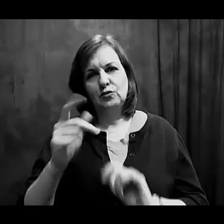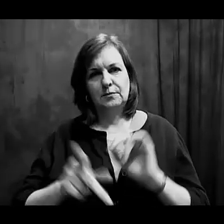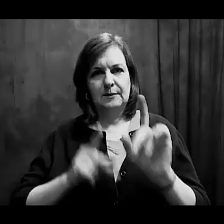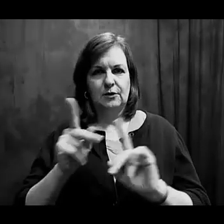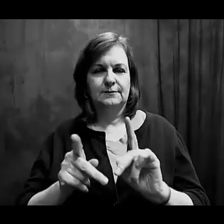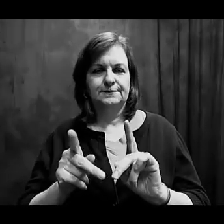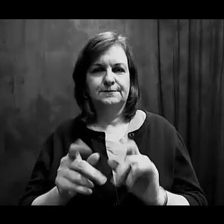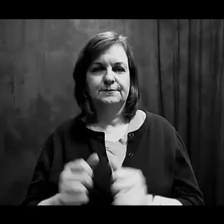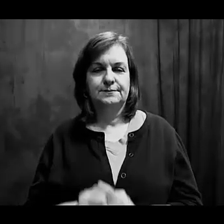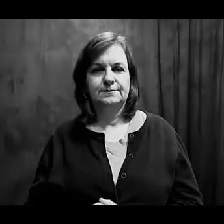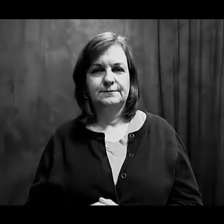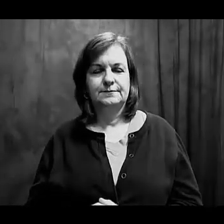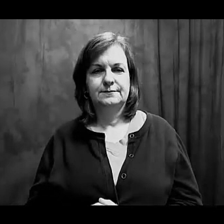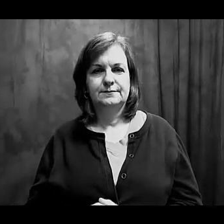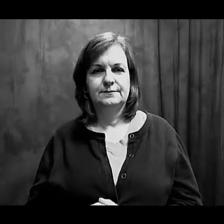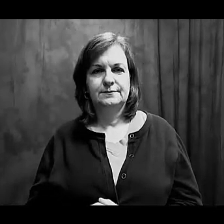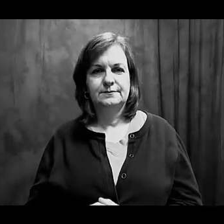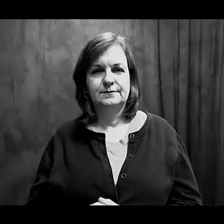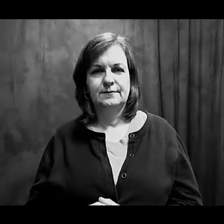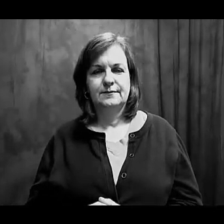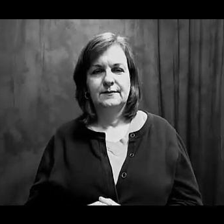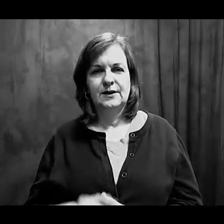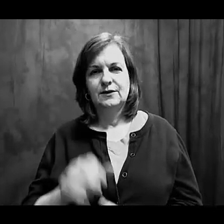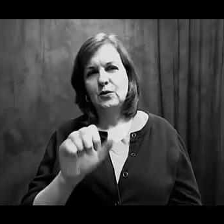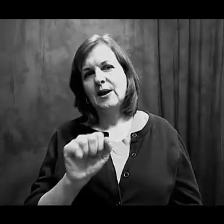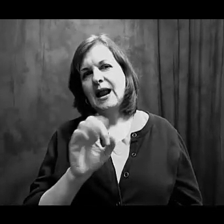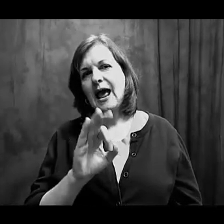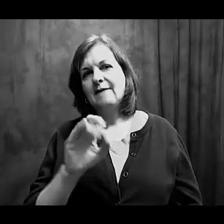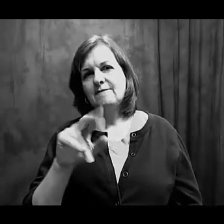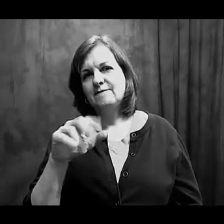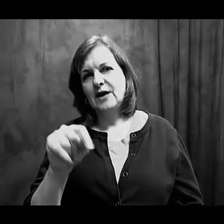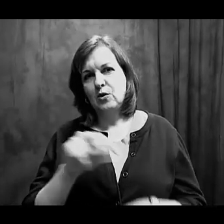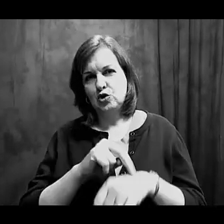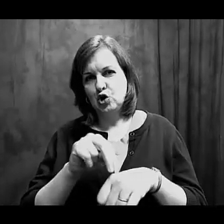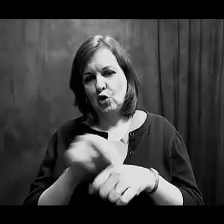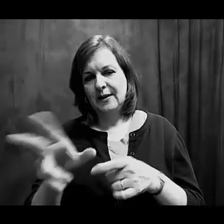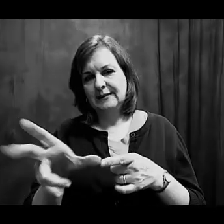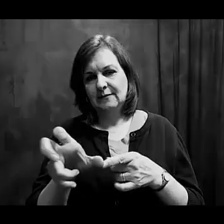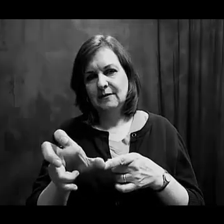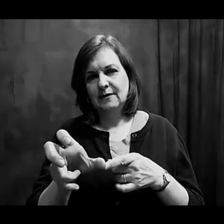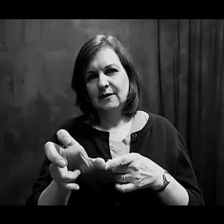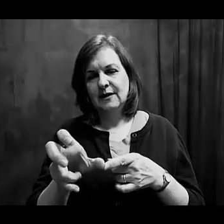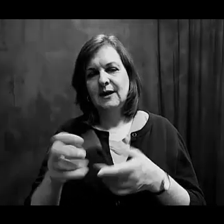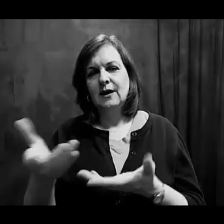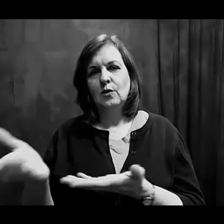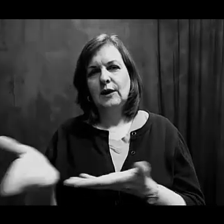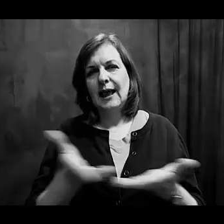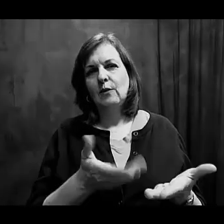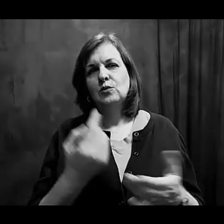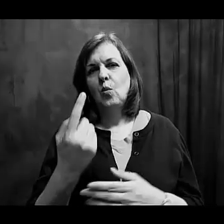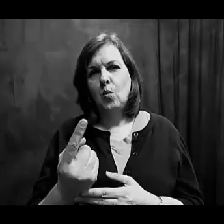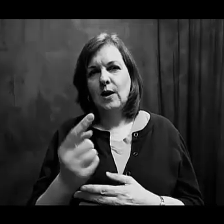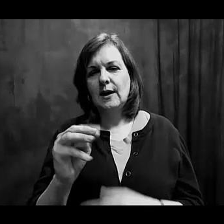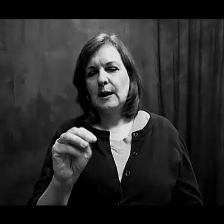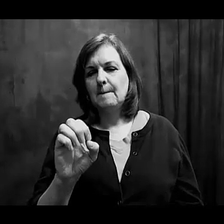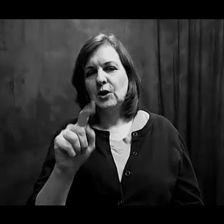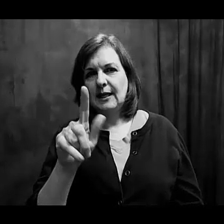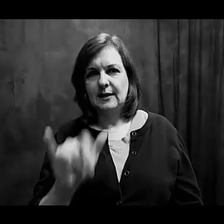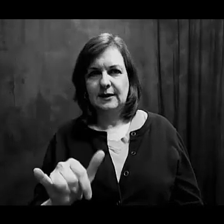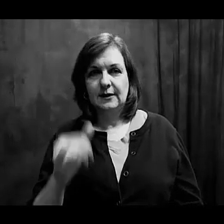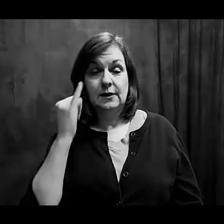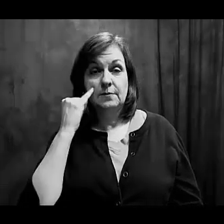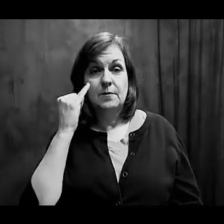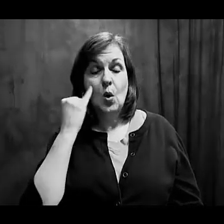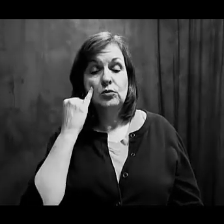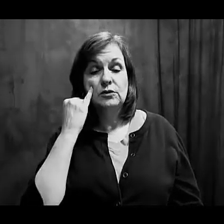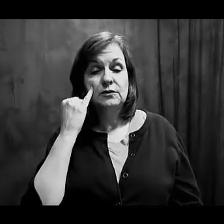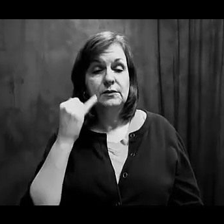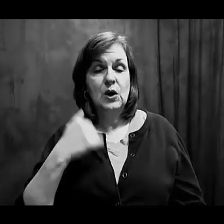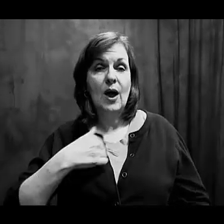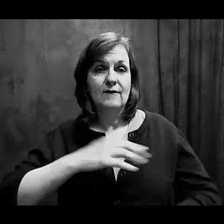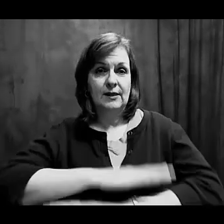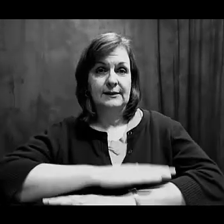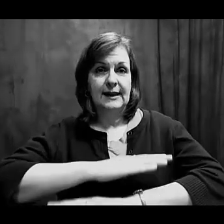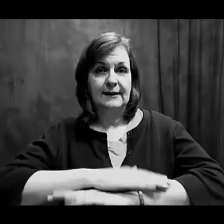you have one sensory or afferent neuron per one modality -- meaning that if you wipe your finger across your desk